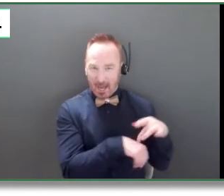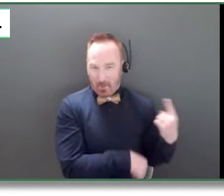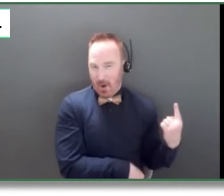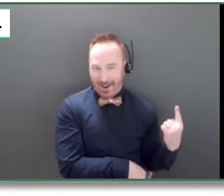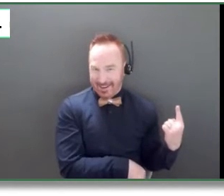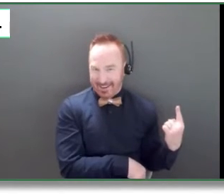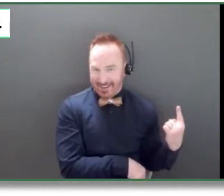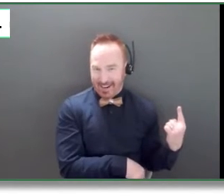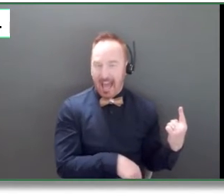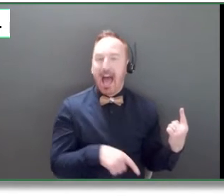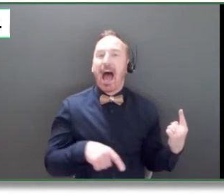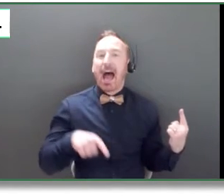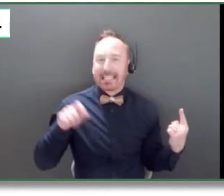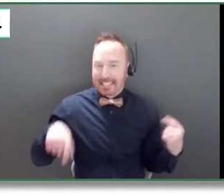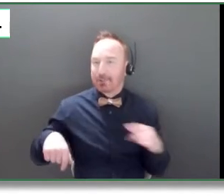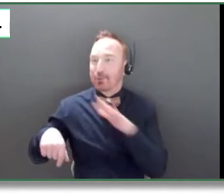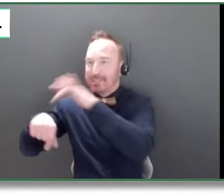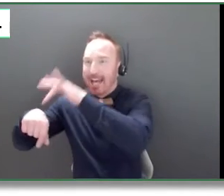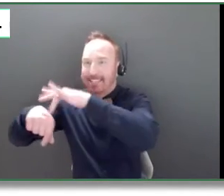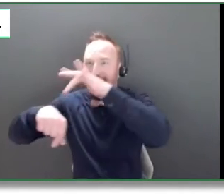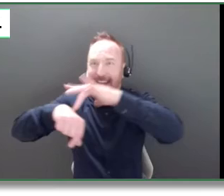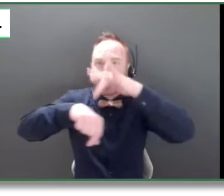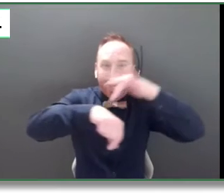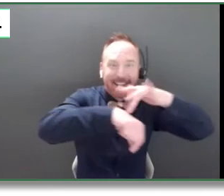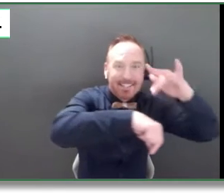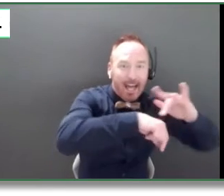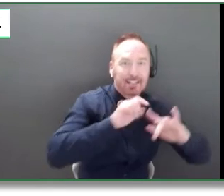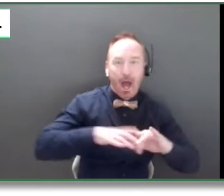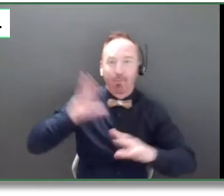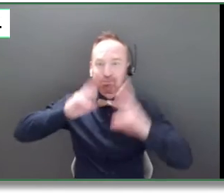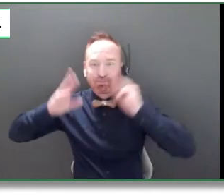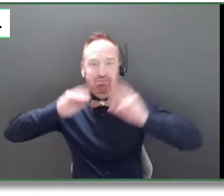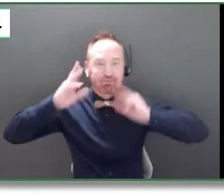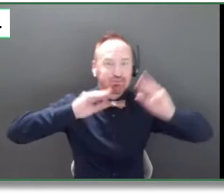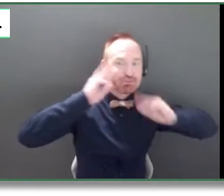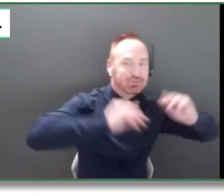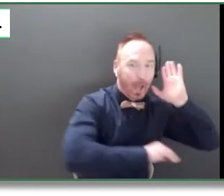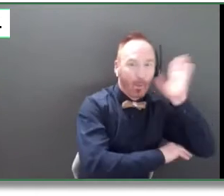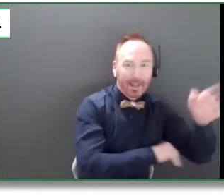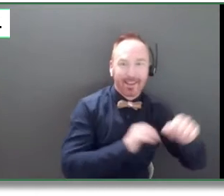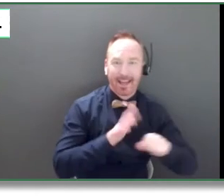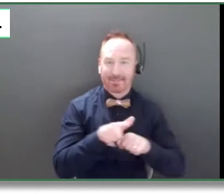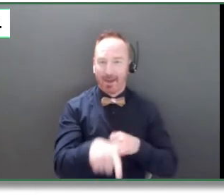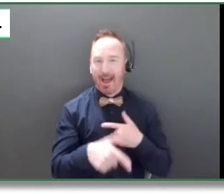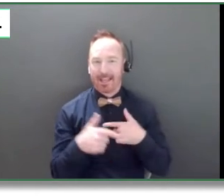I'm sure I'll come across more examples as I go.